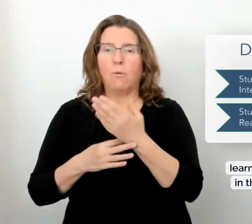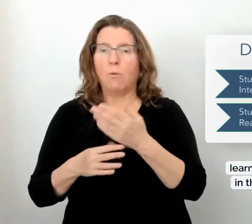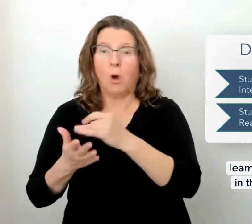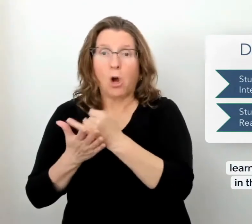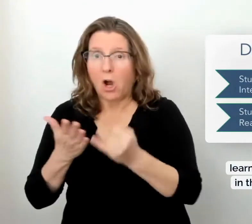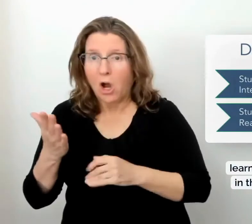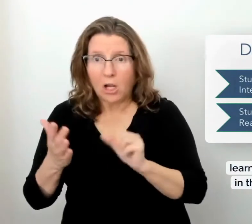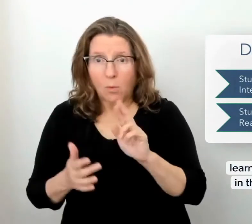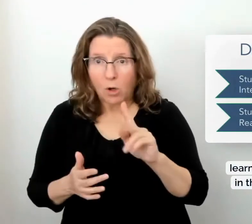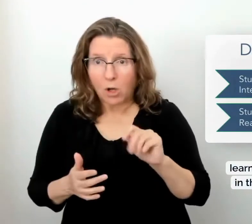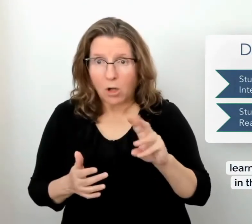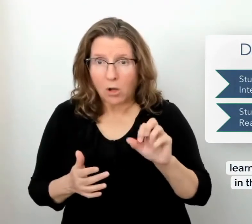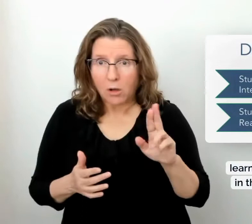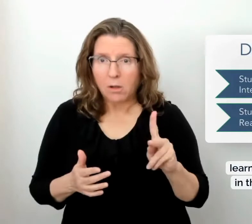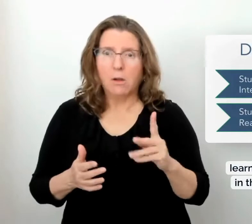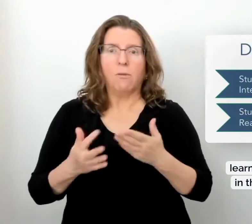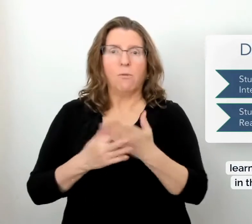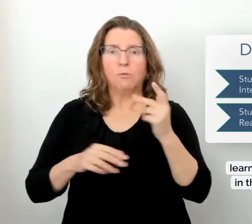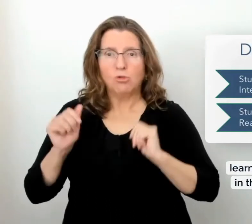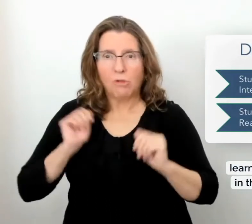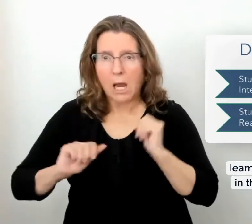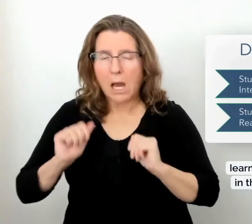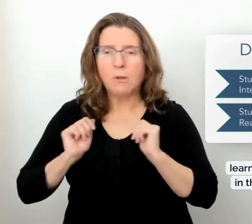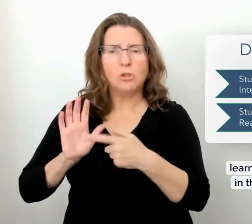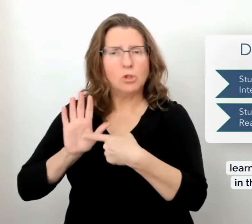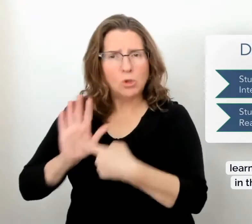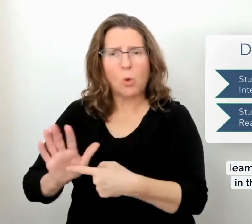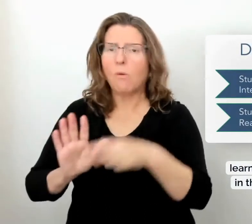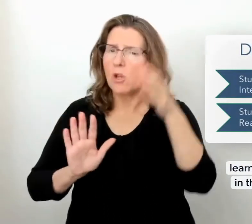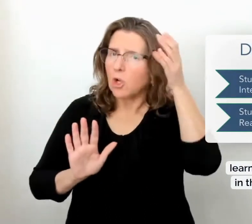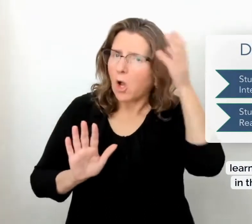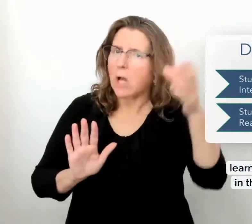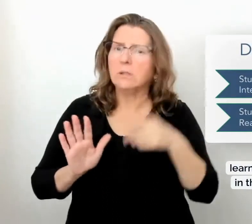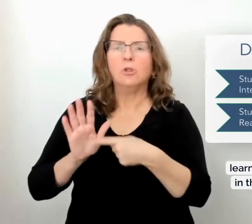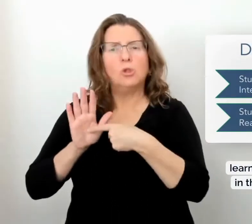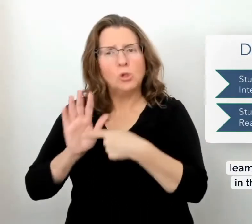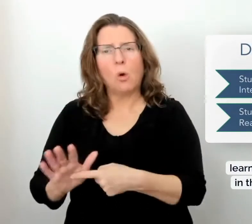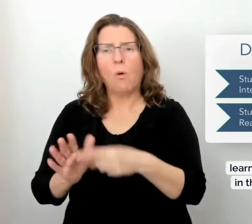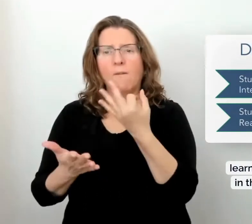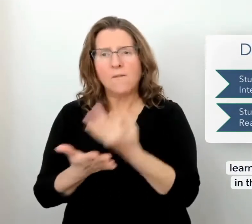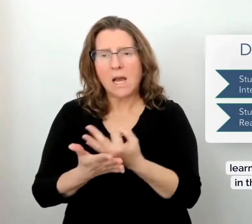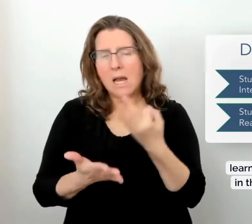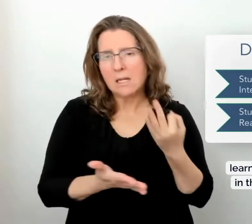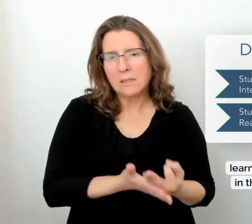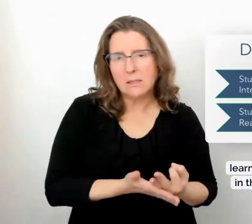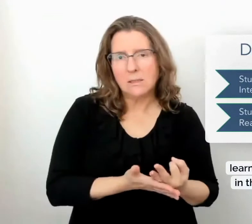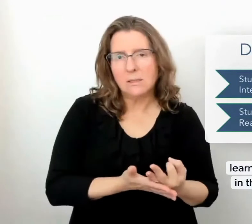Through artwork, through drama. I accepted any product that could illustrate the concepts learned.